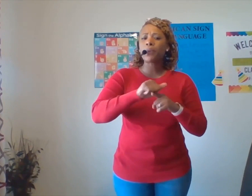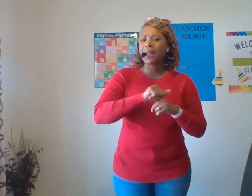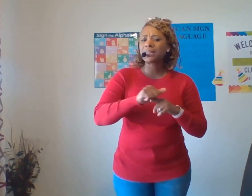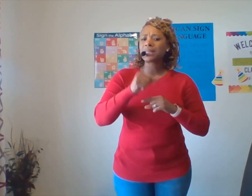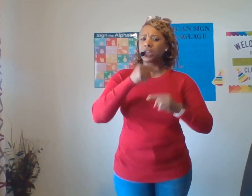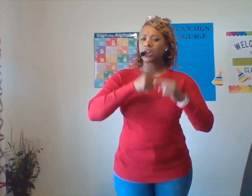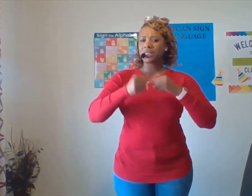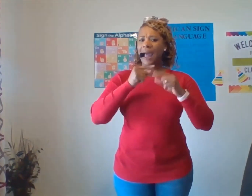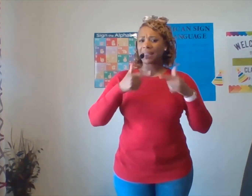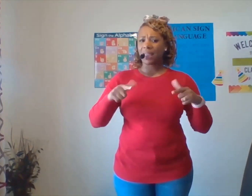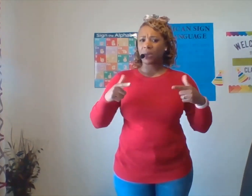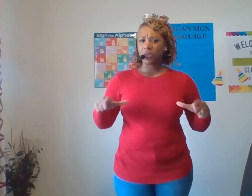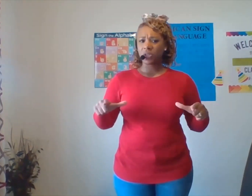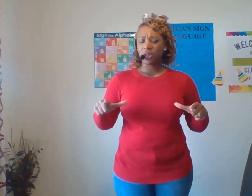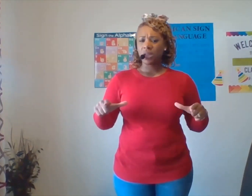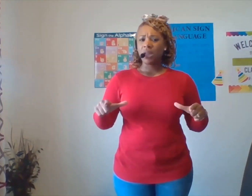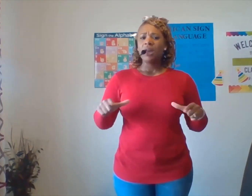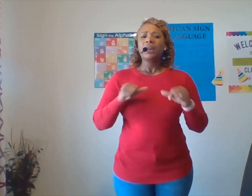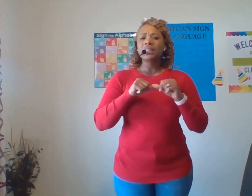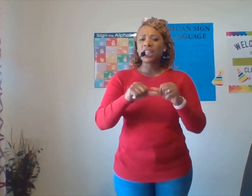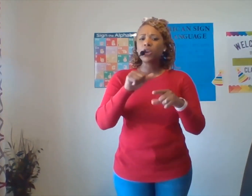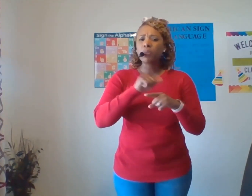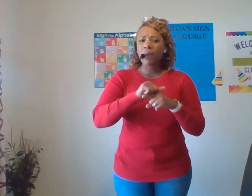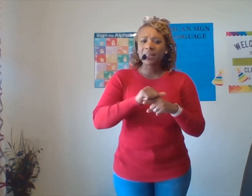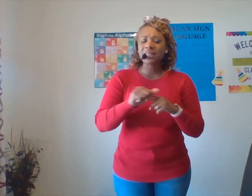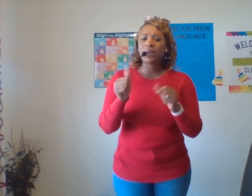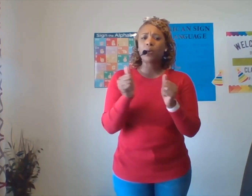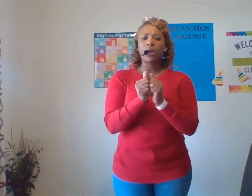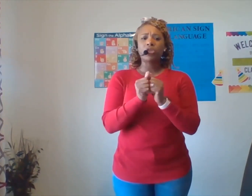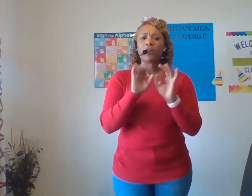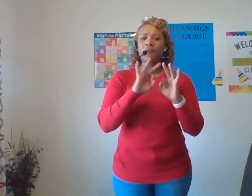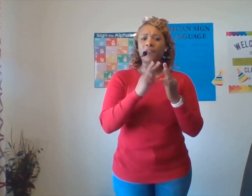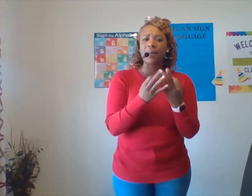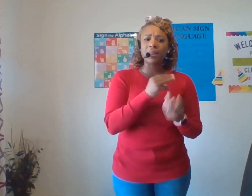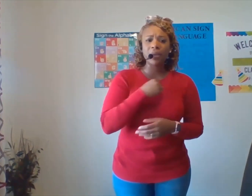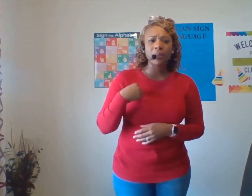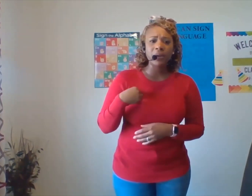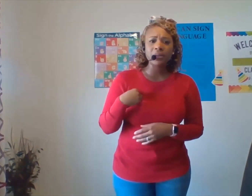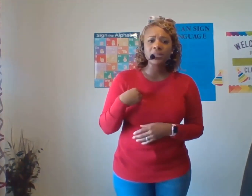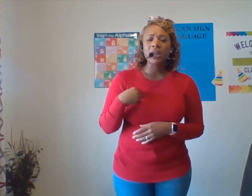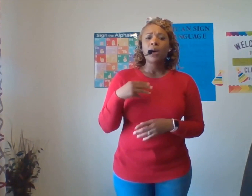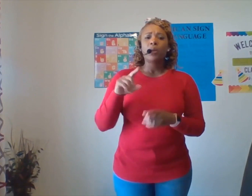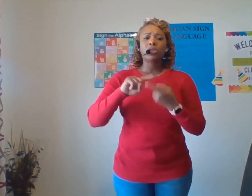practicing your sign language continue practicing with your family members with